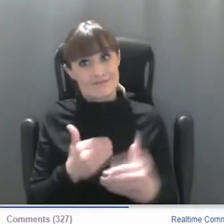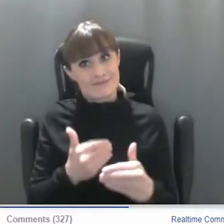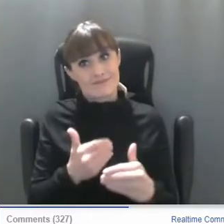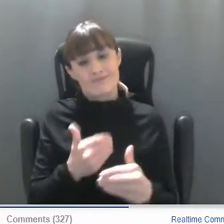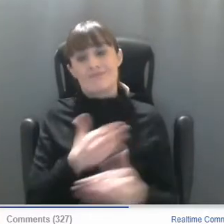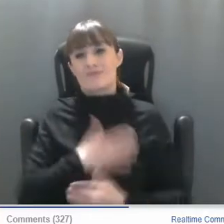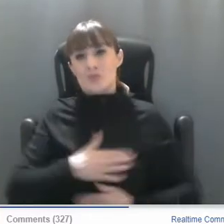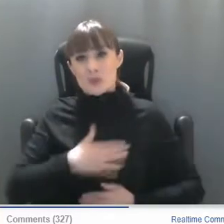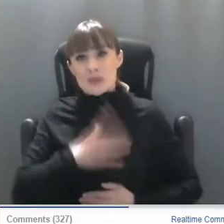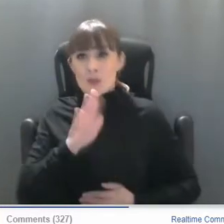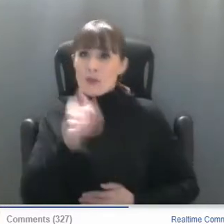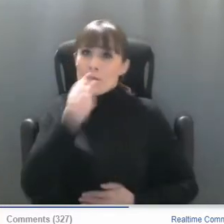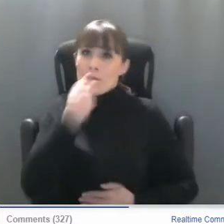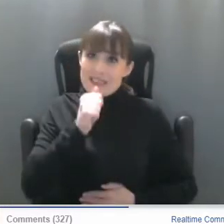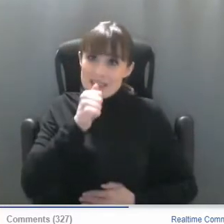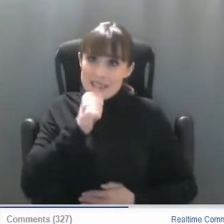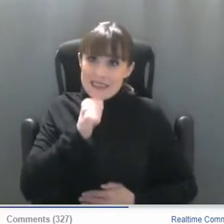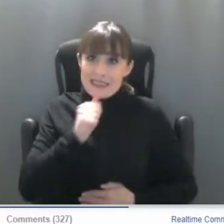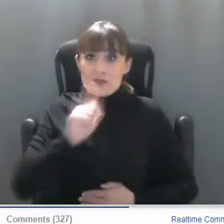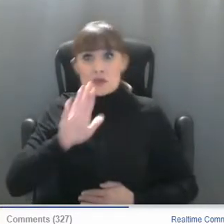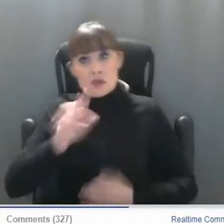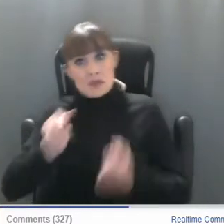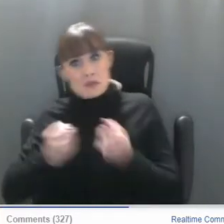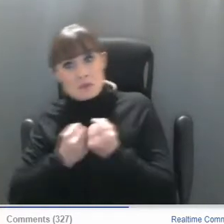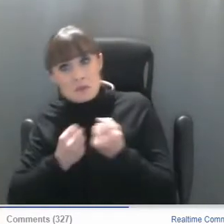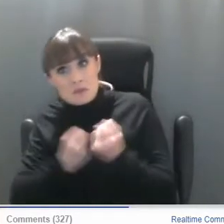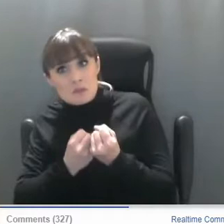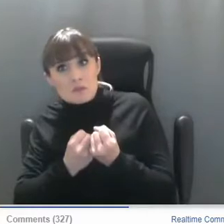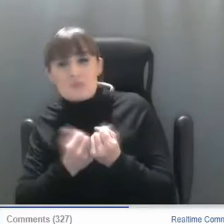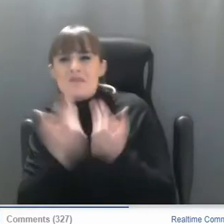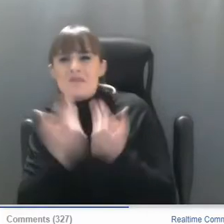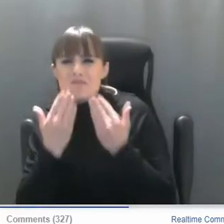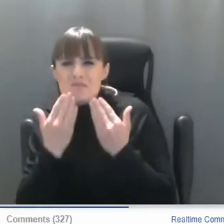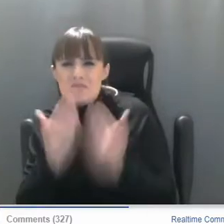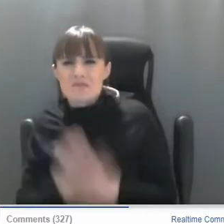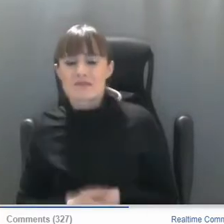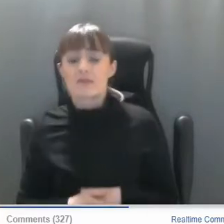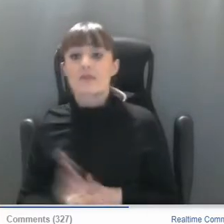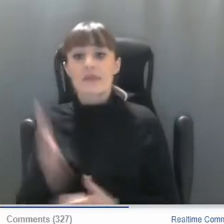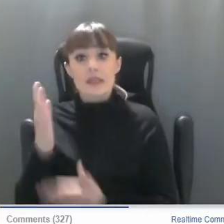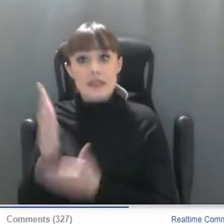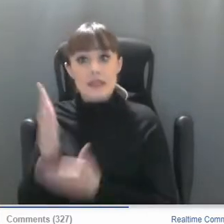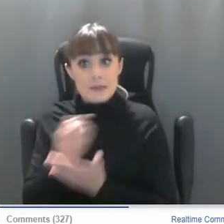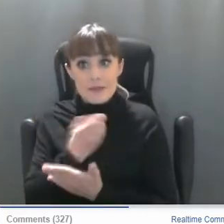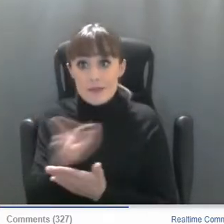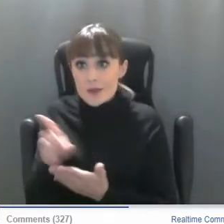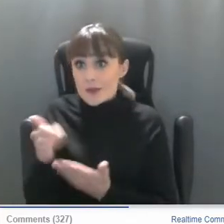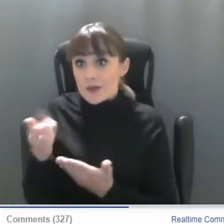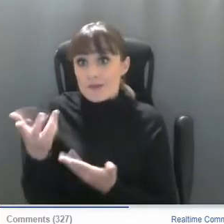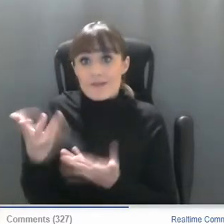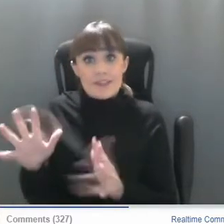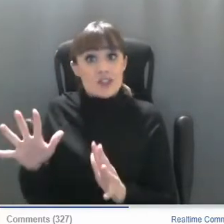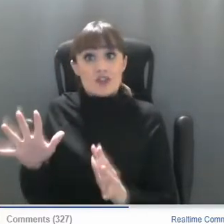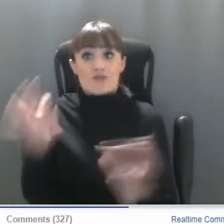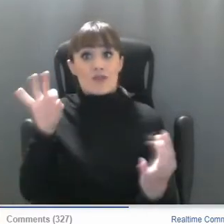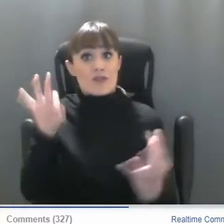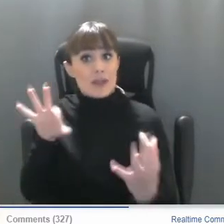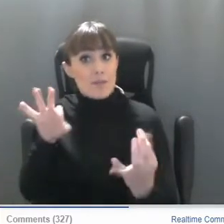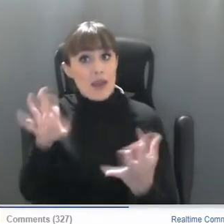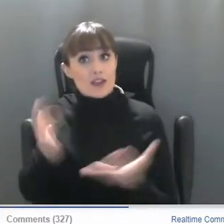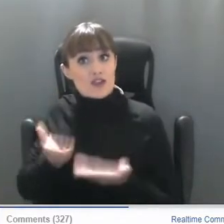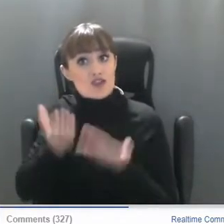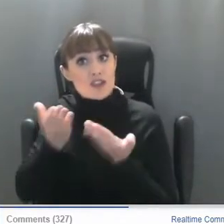Some of you sent some nice feedback and suggestions after your experience.